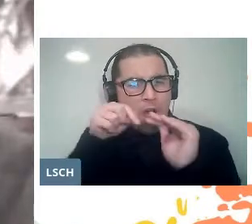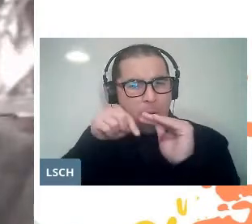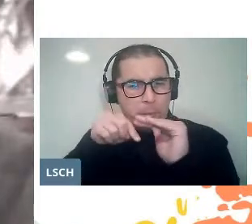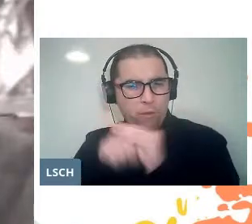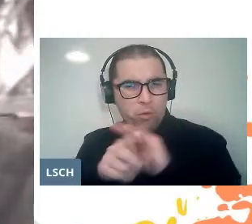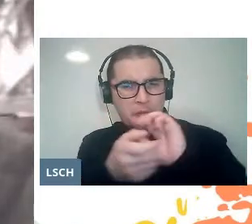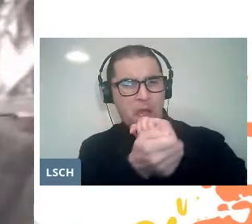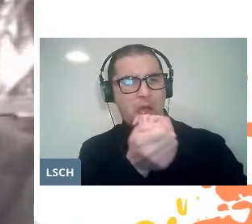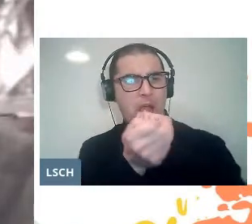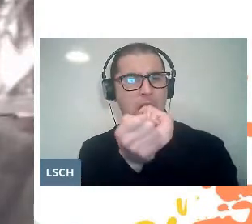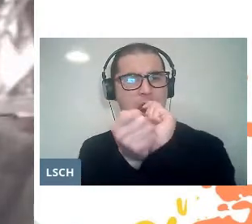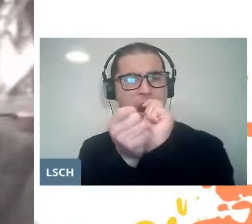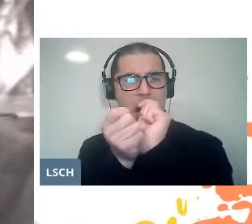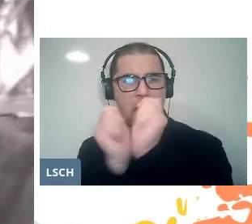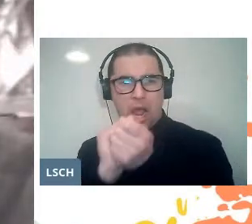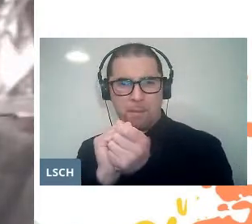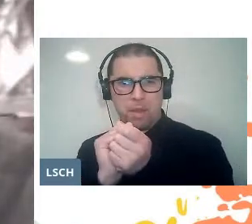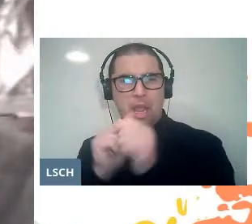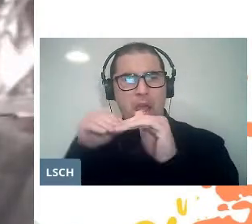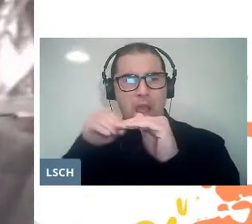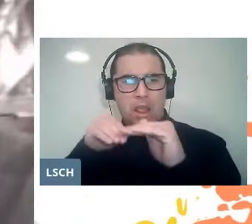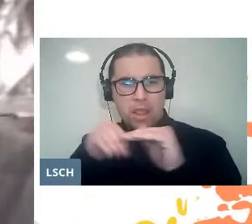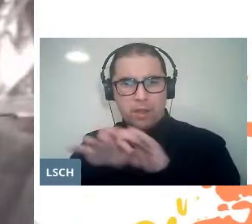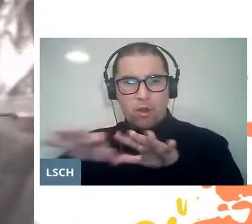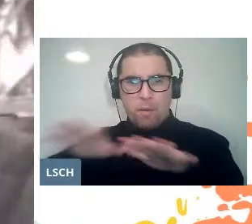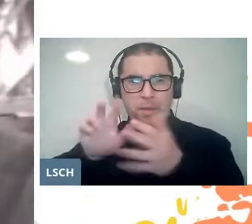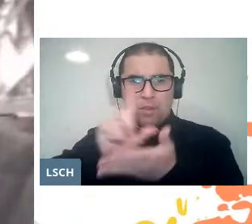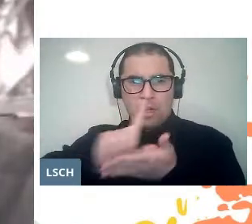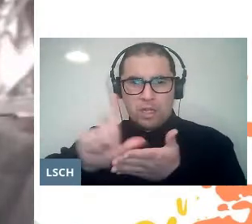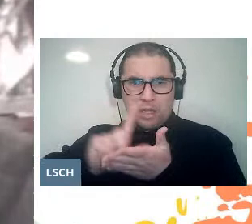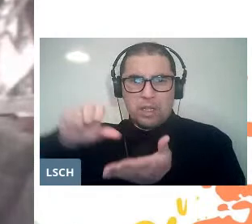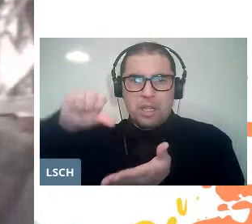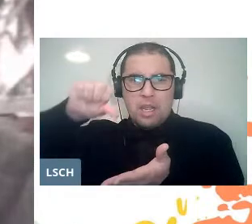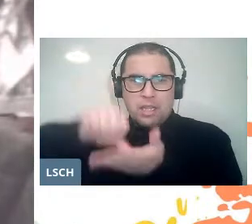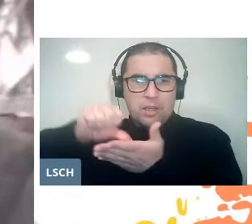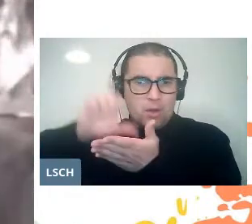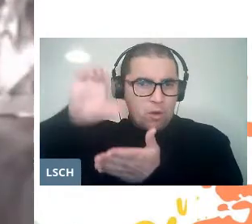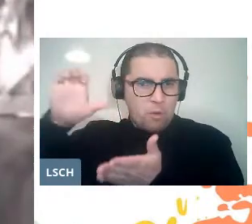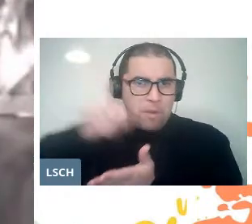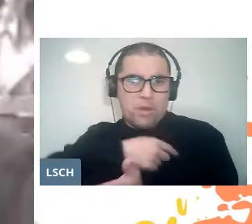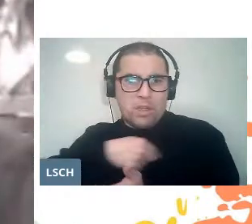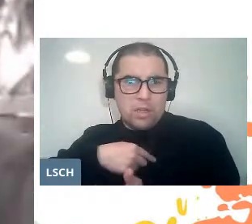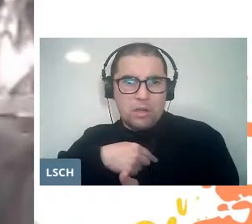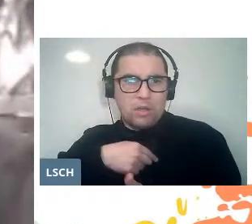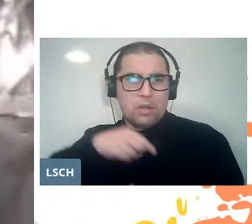that is part of the Central European literary movement called Sturm und Drang.